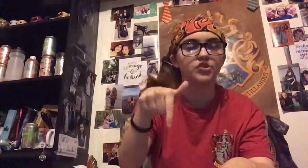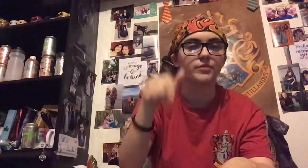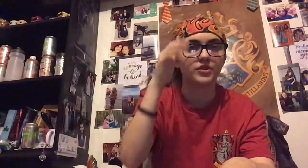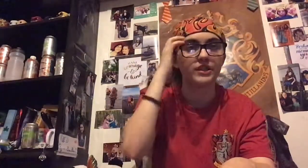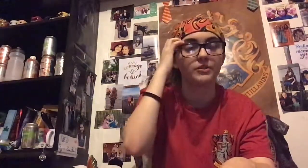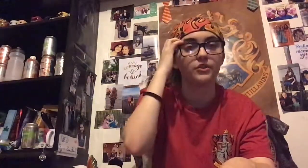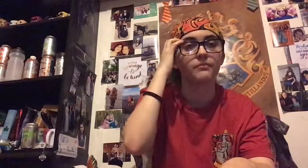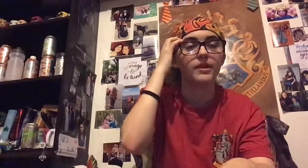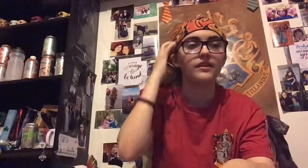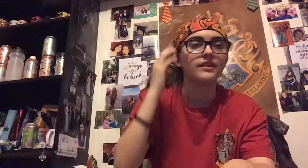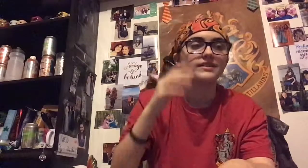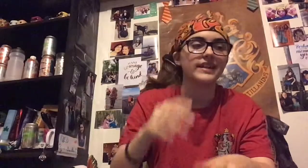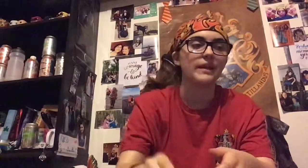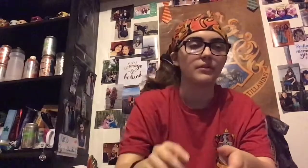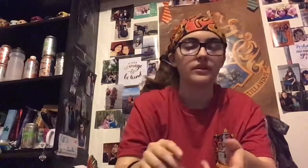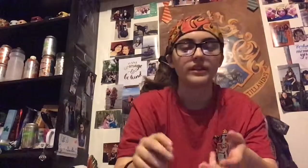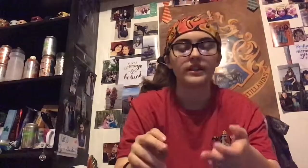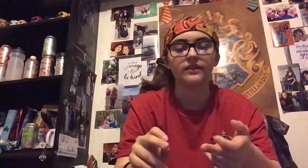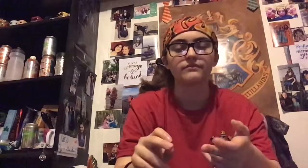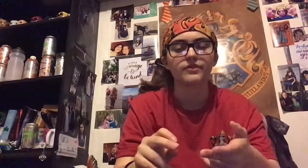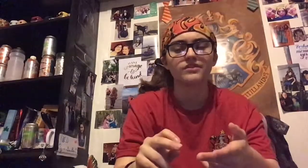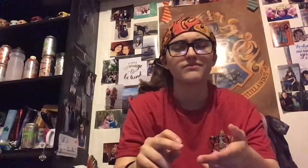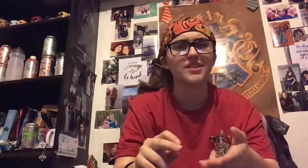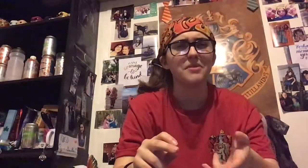Description down below because I can't put a link yet for some reason